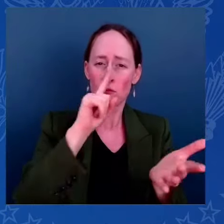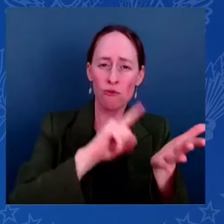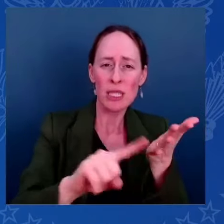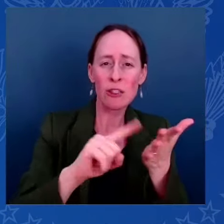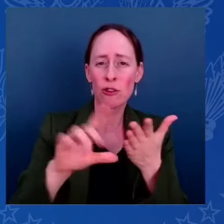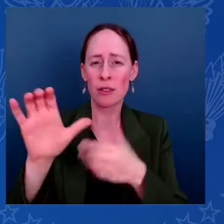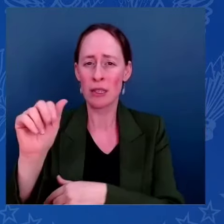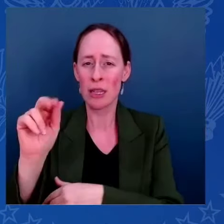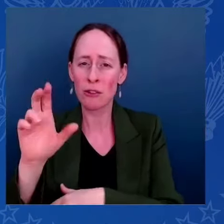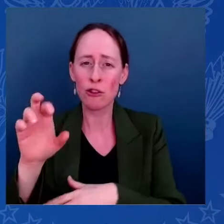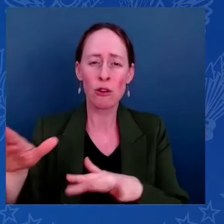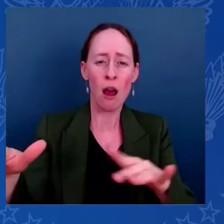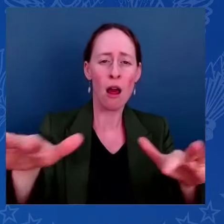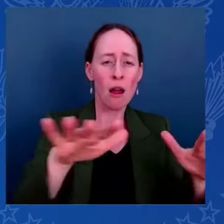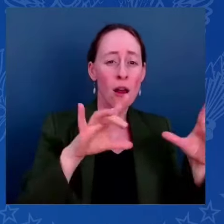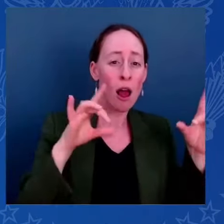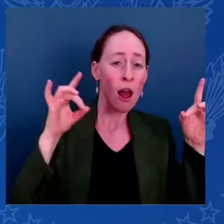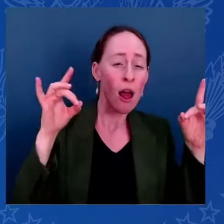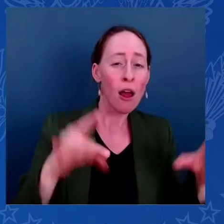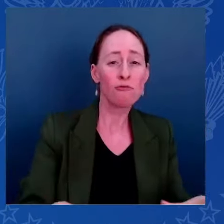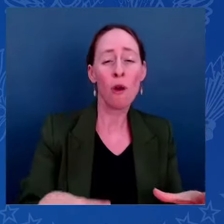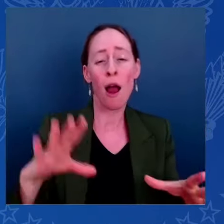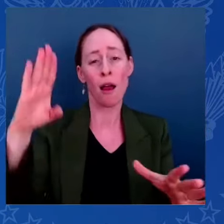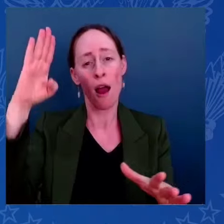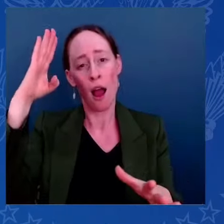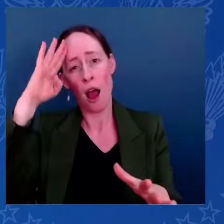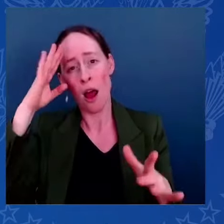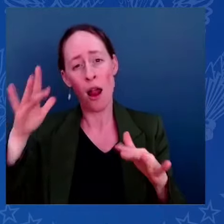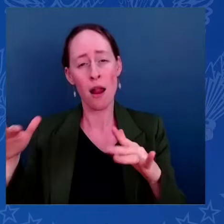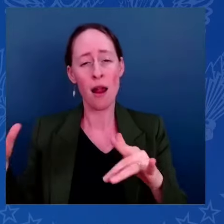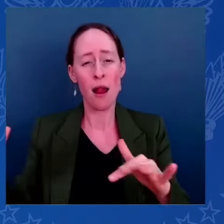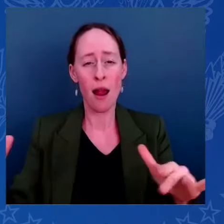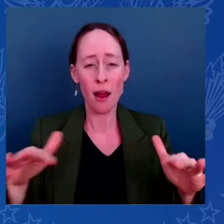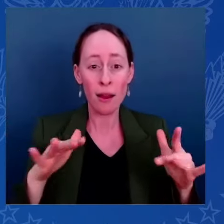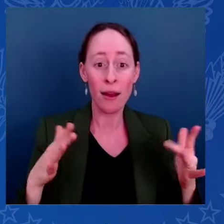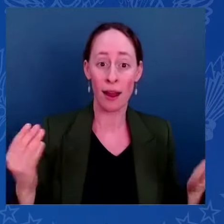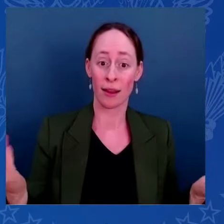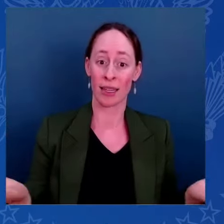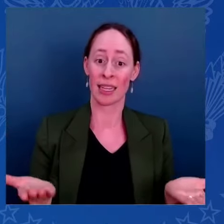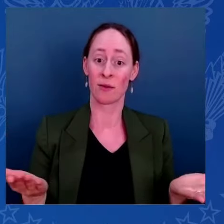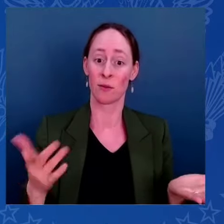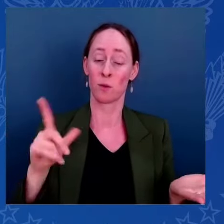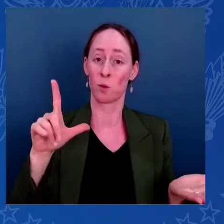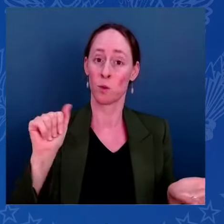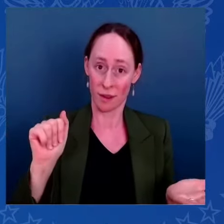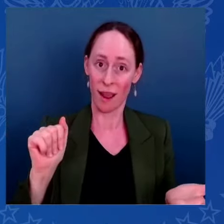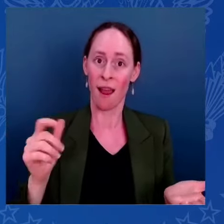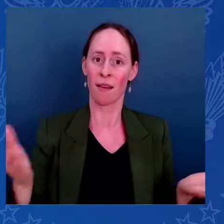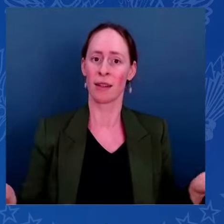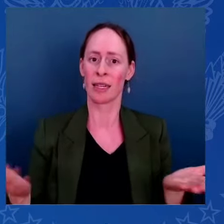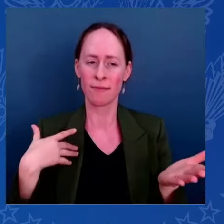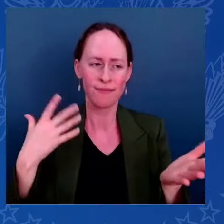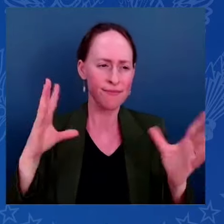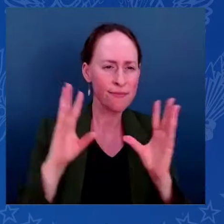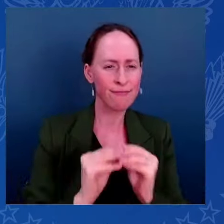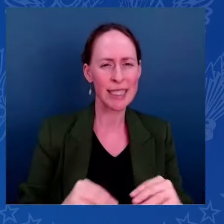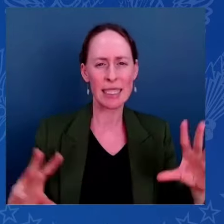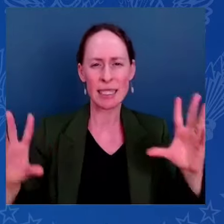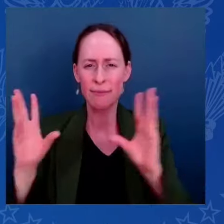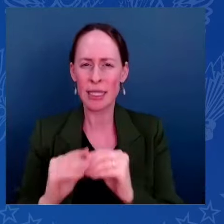for a cancer roundtable with your nurses, social workers, and caregivers and researchers. And what amazed me when I visited a foreign country